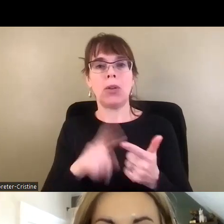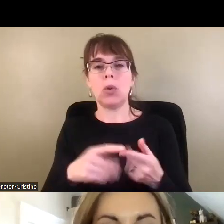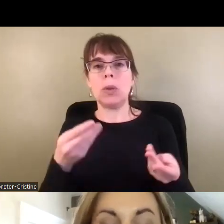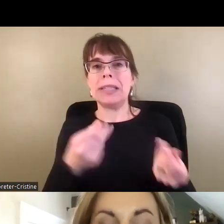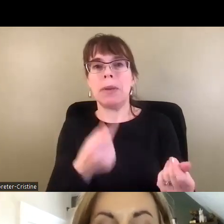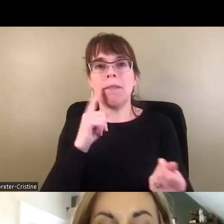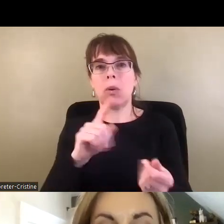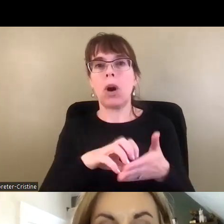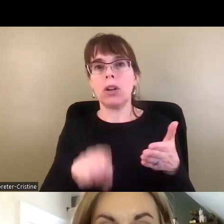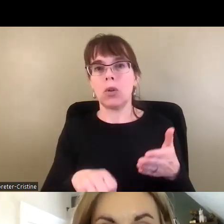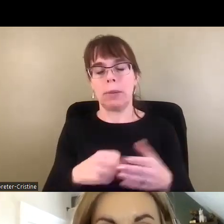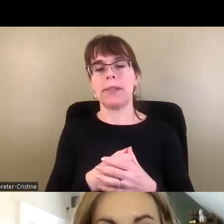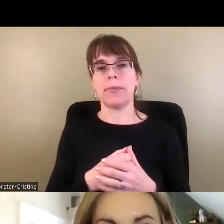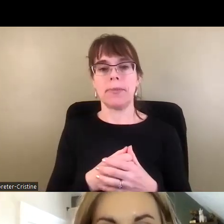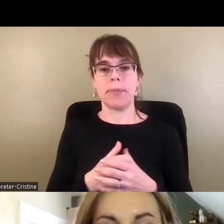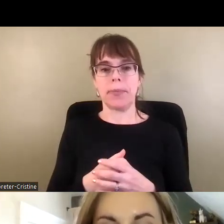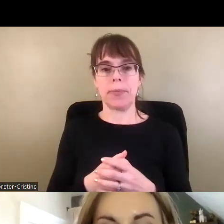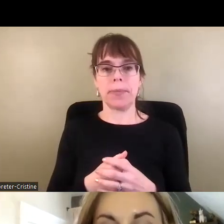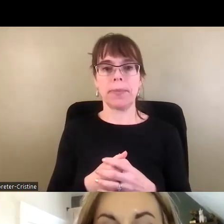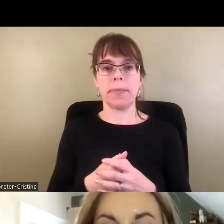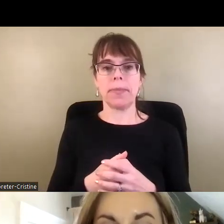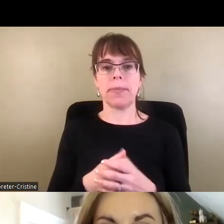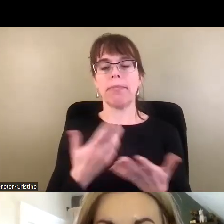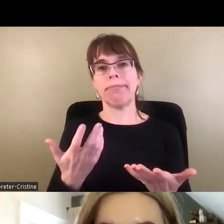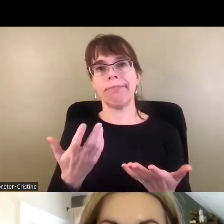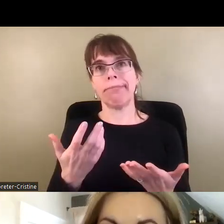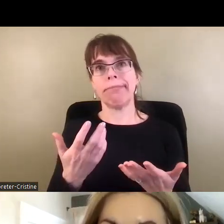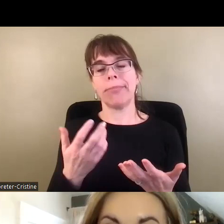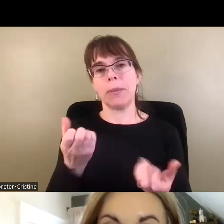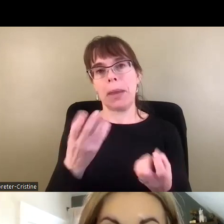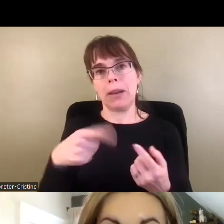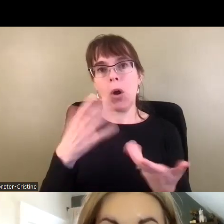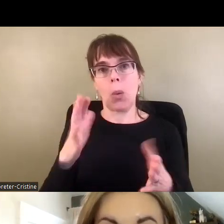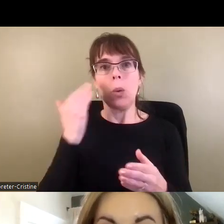no public fund dollars can go towards this care. Which, as many of you may know, disproportionately